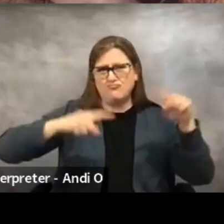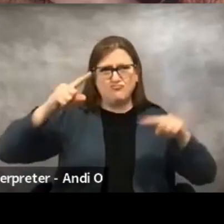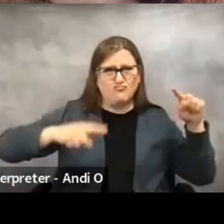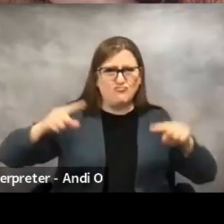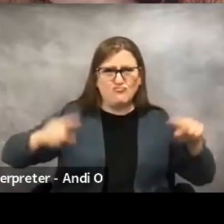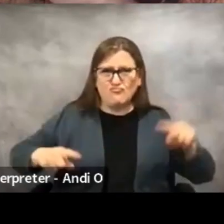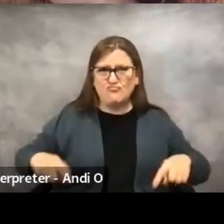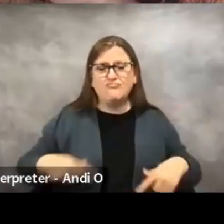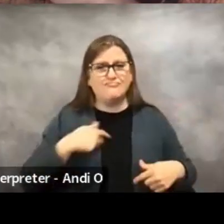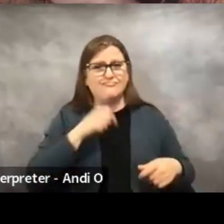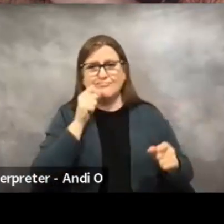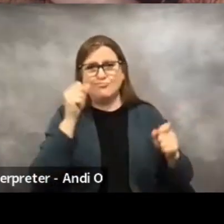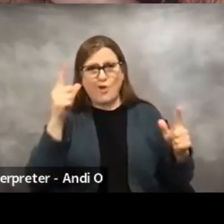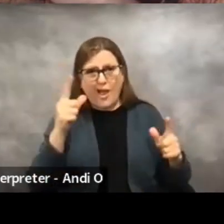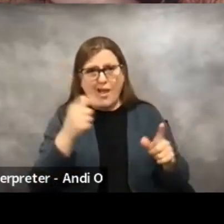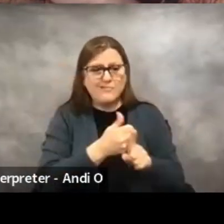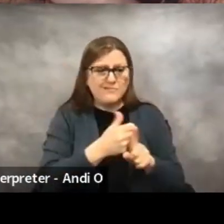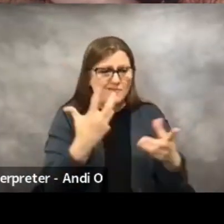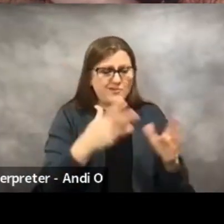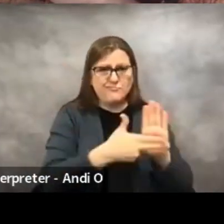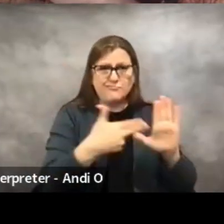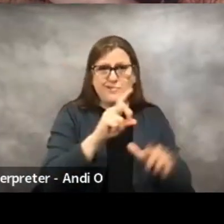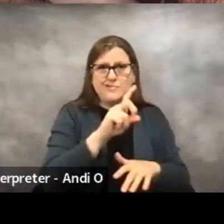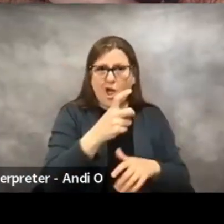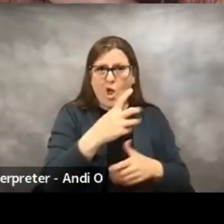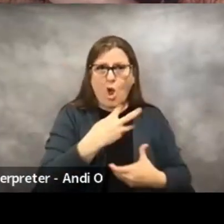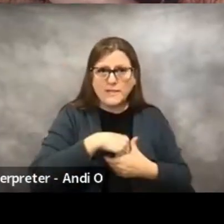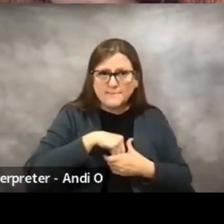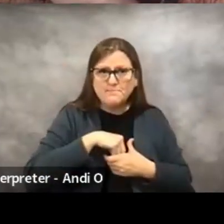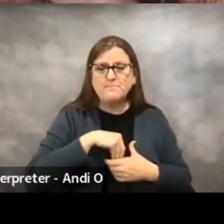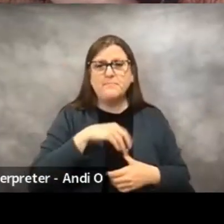surprise me that the child ends up with a diagnosis of autism. Autism is a disorder of the